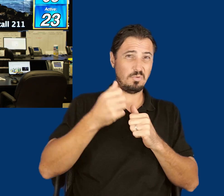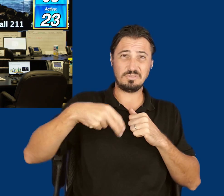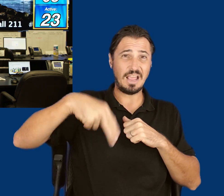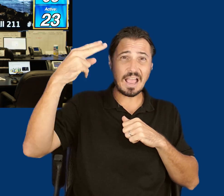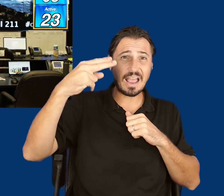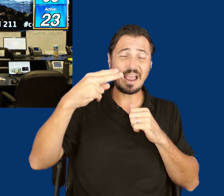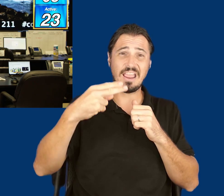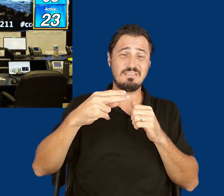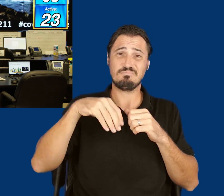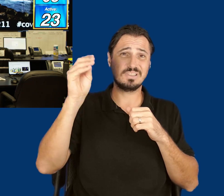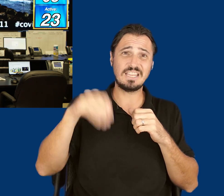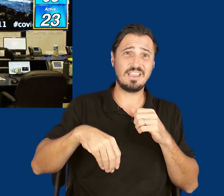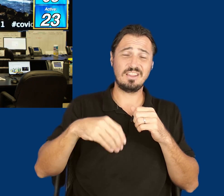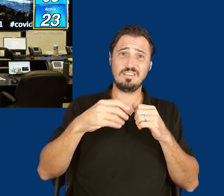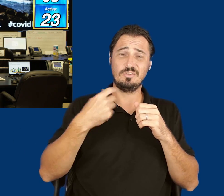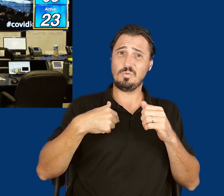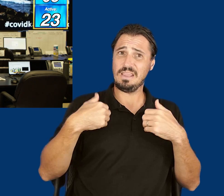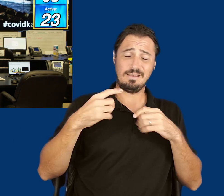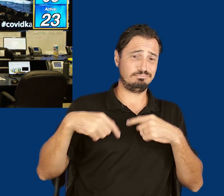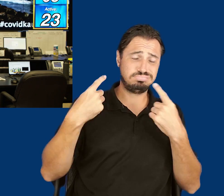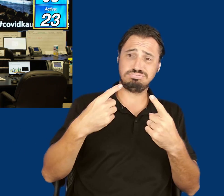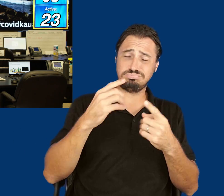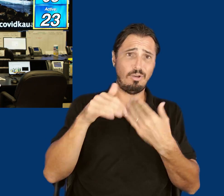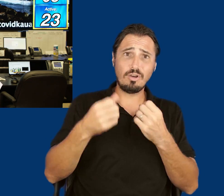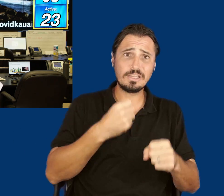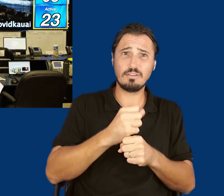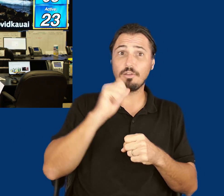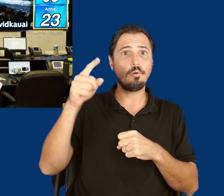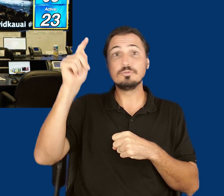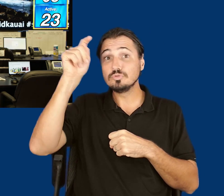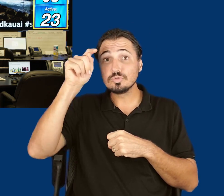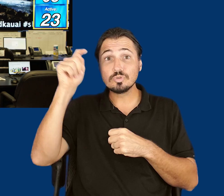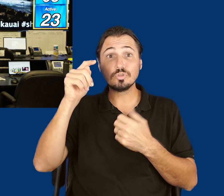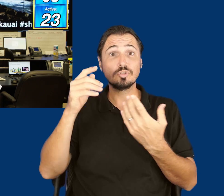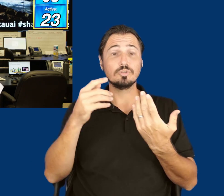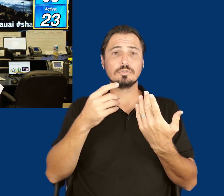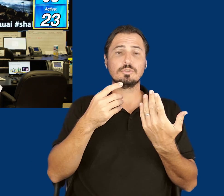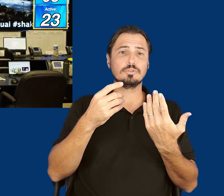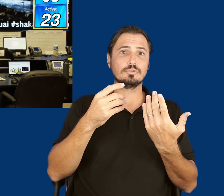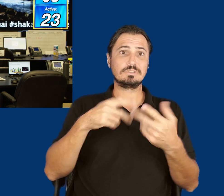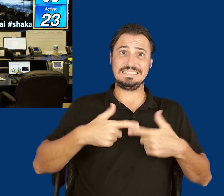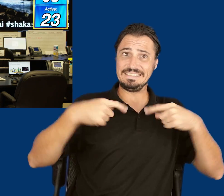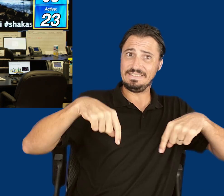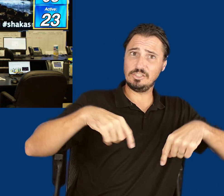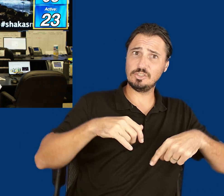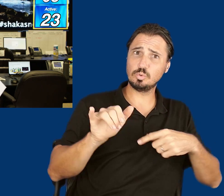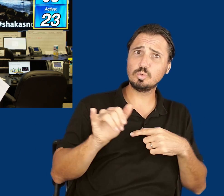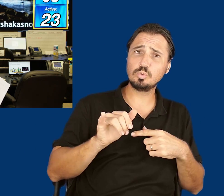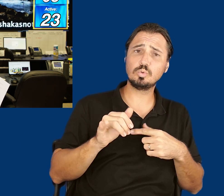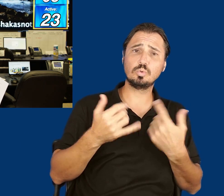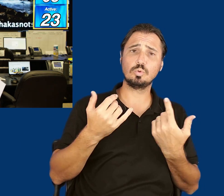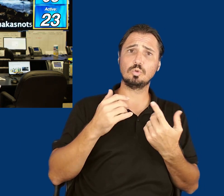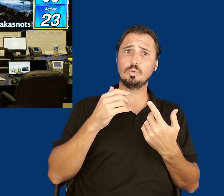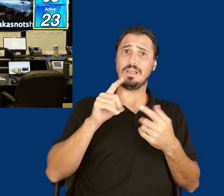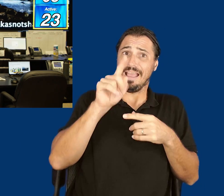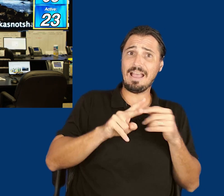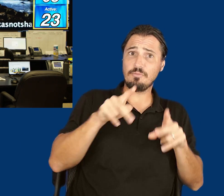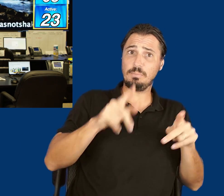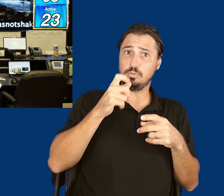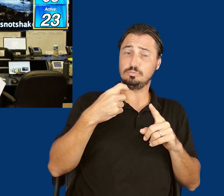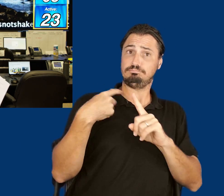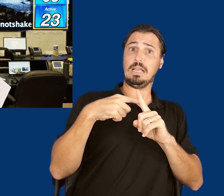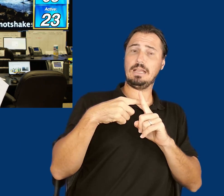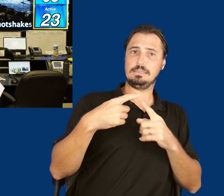that we’ve seen all year. And this is not just a tourist problem. Nearly half of our recent travel cases are residents, so all travel and all travelers pose an increased risk to our island.